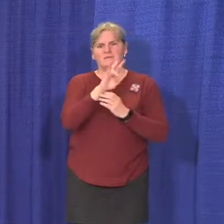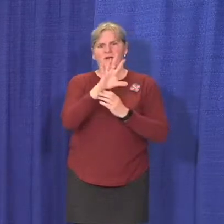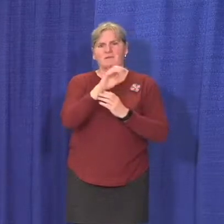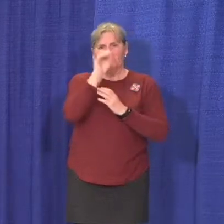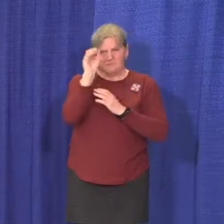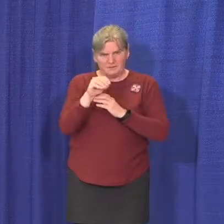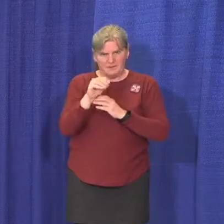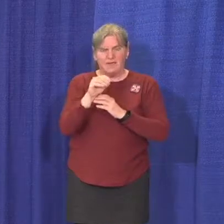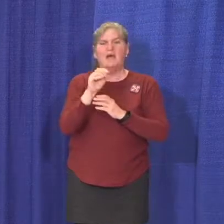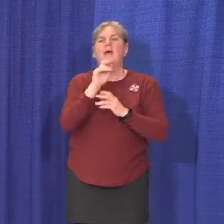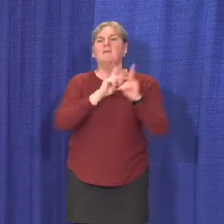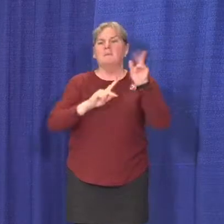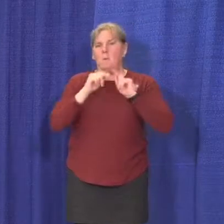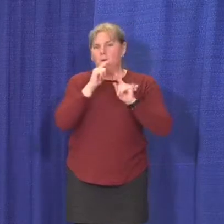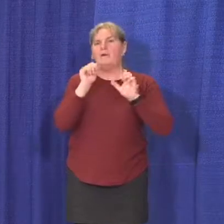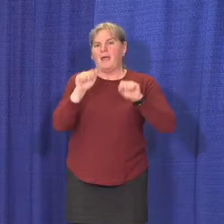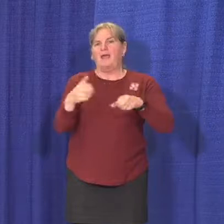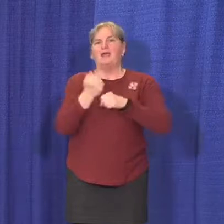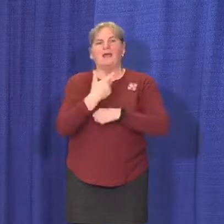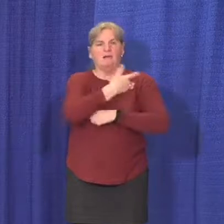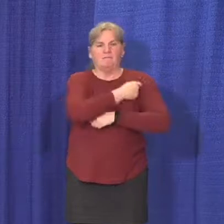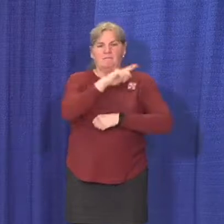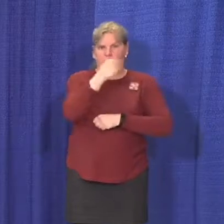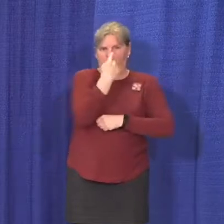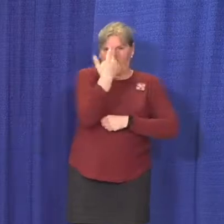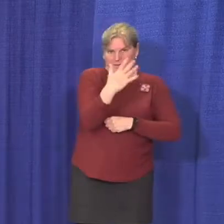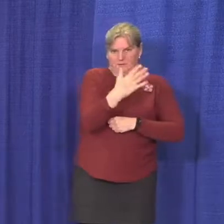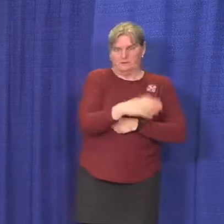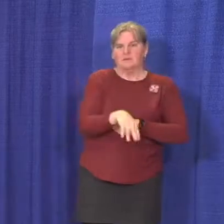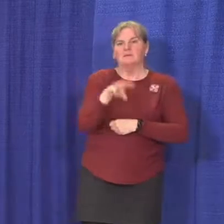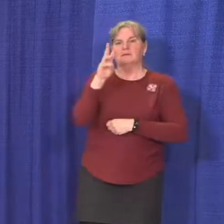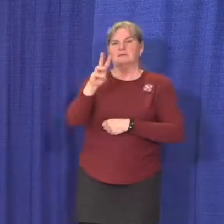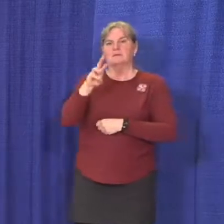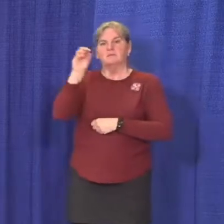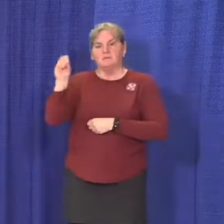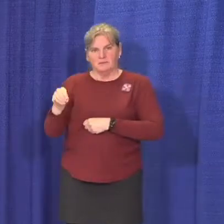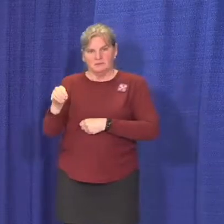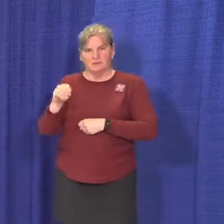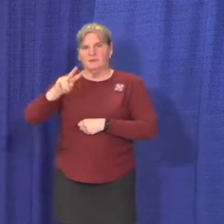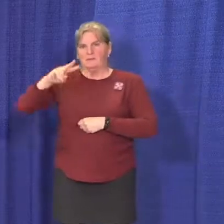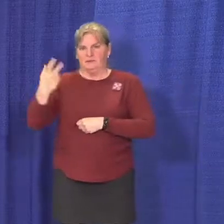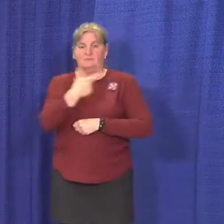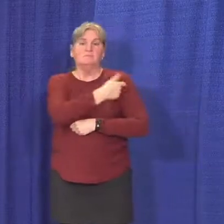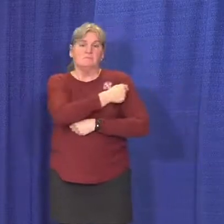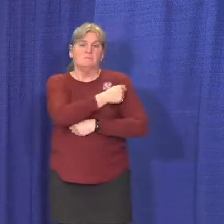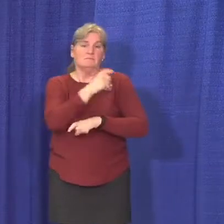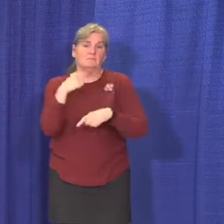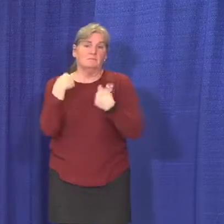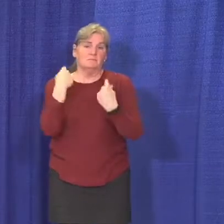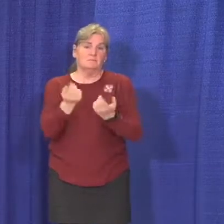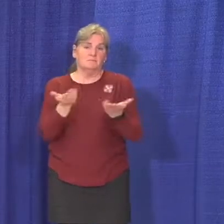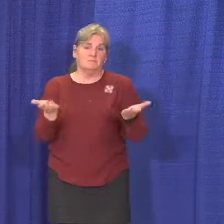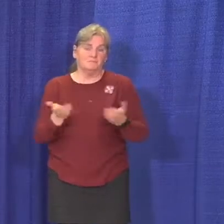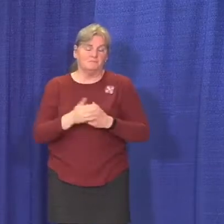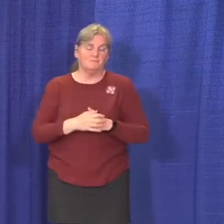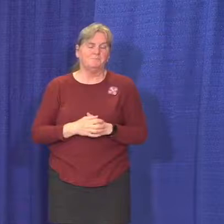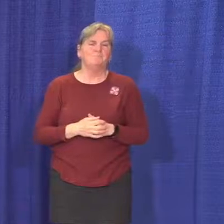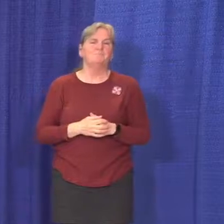Nearly 75% of eligible Yukoners have received their first shot and 66 percent have received